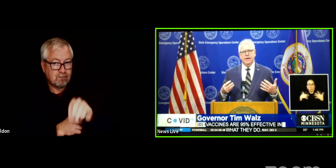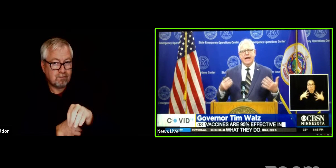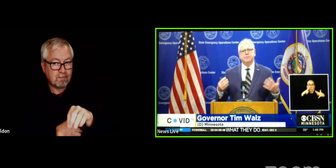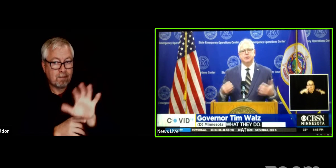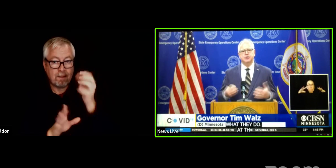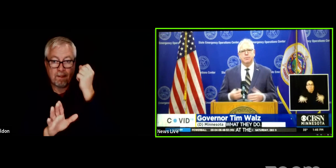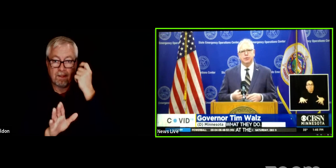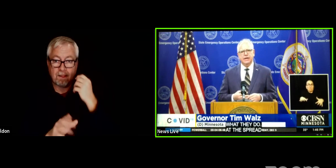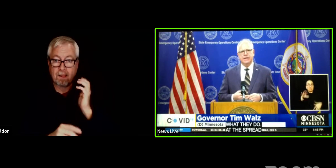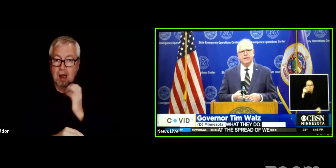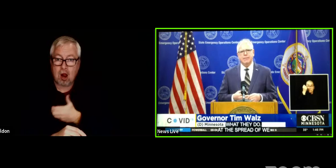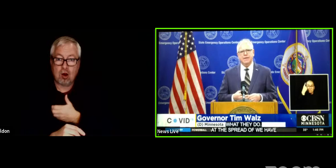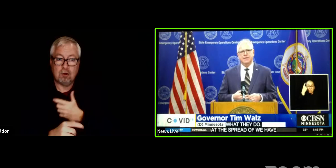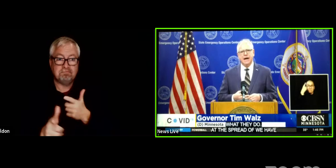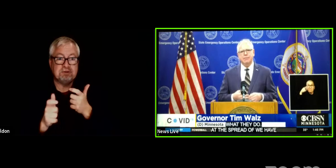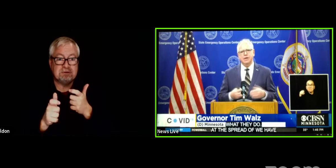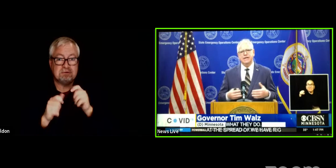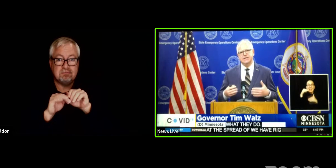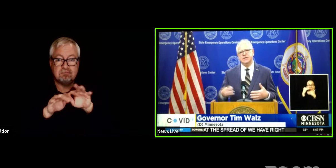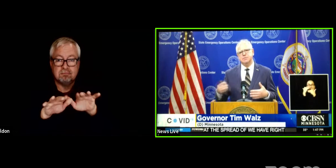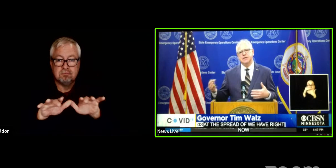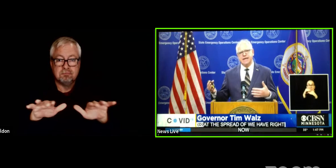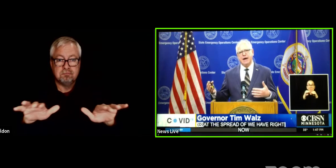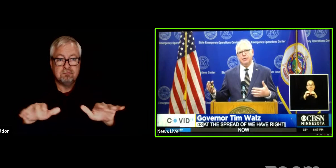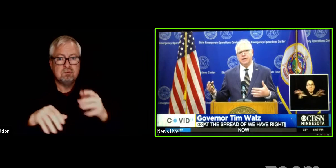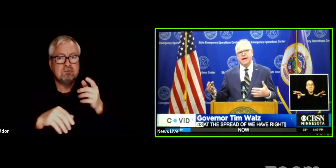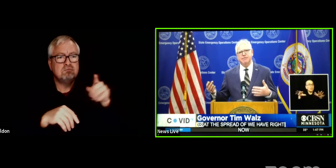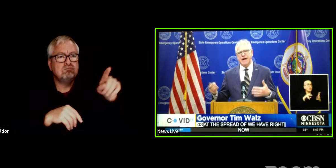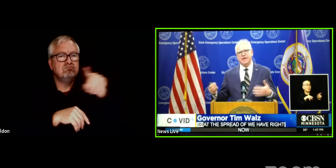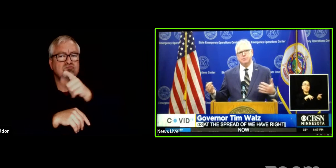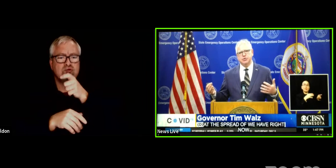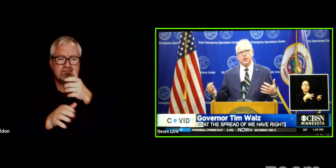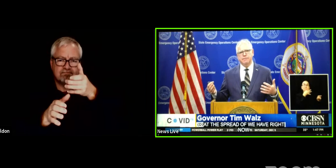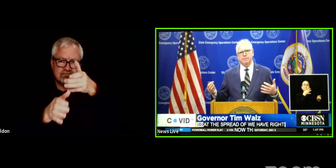THE EXPERTS ARE PREDICTING THAT BY THE TIME WE GET SIX MONTHS OUT AND WE HAVE THE VAST